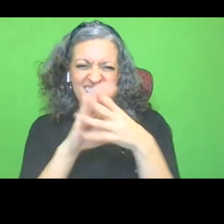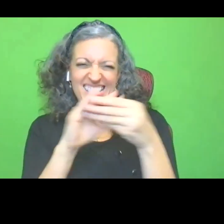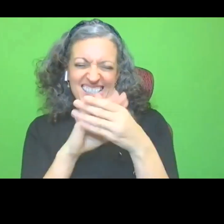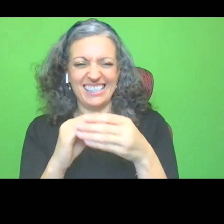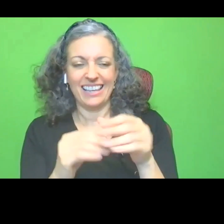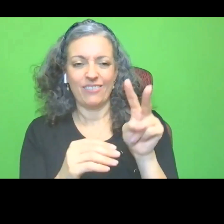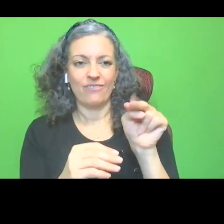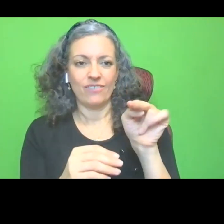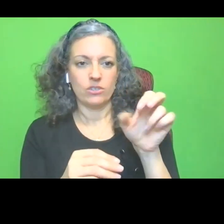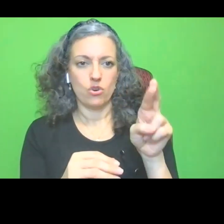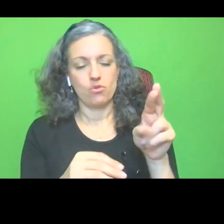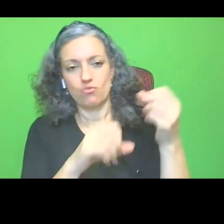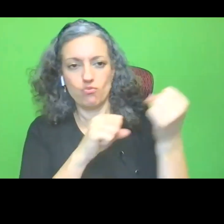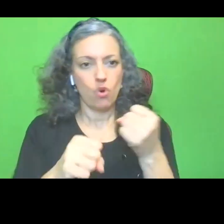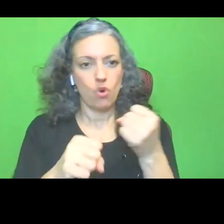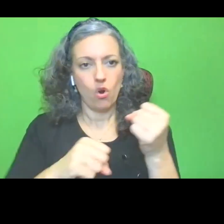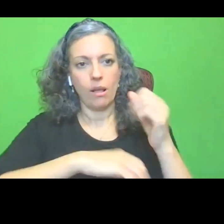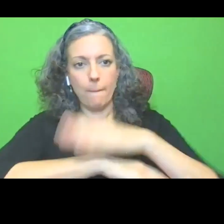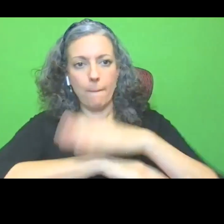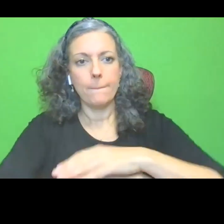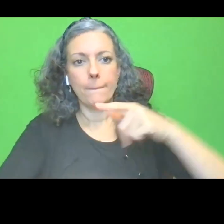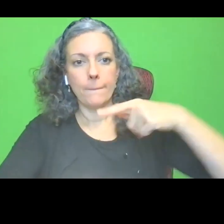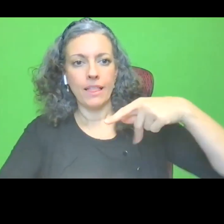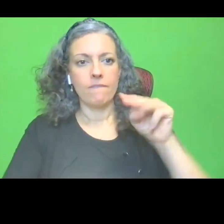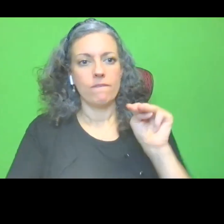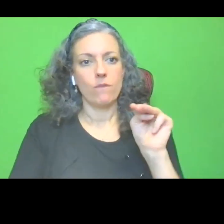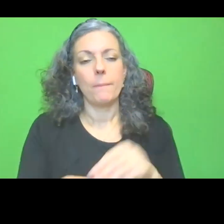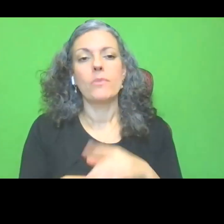strong. The trickiness is, what if something changes?